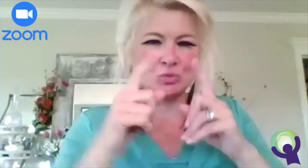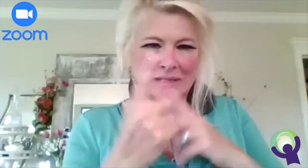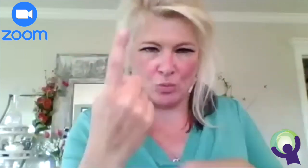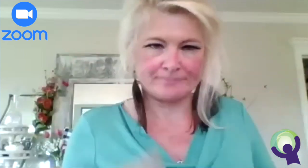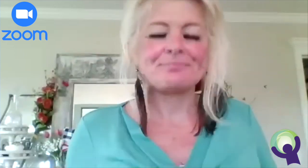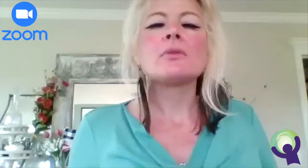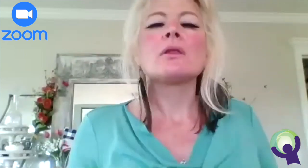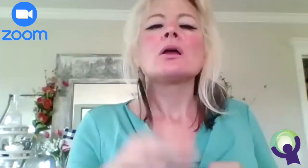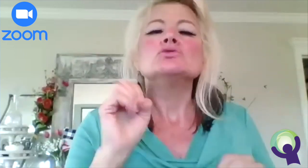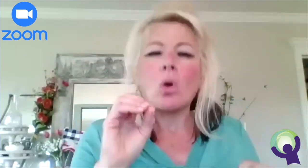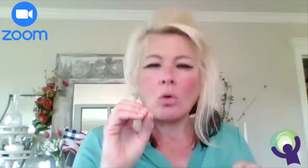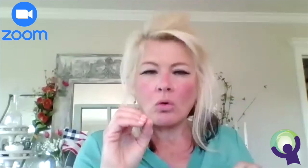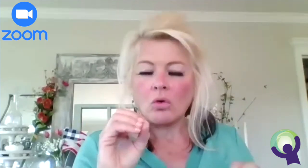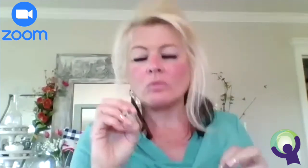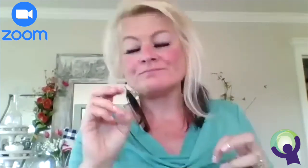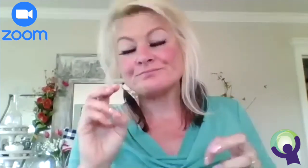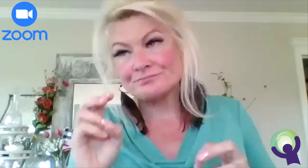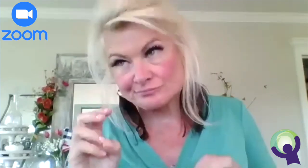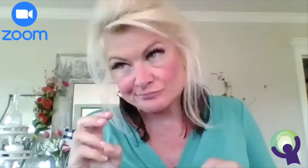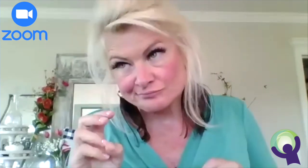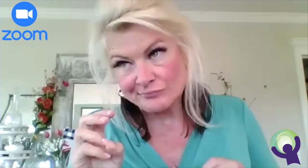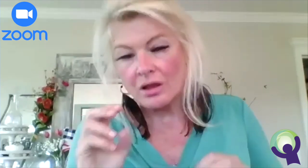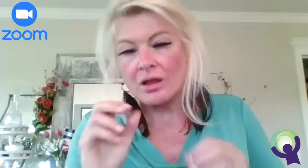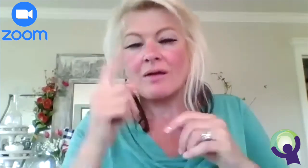would flourish but we don't always have that.